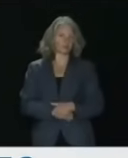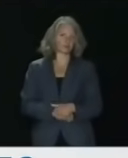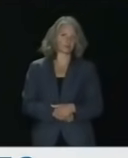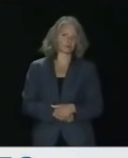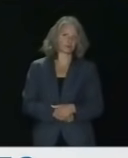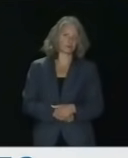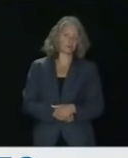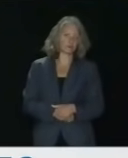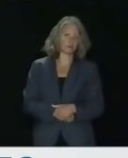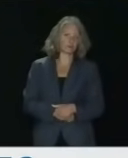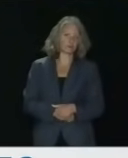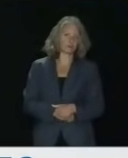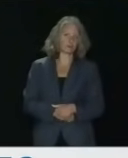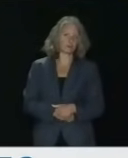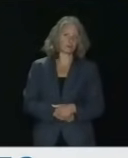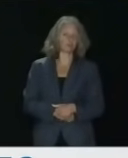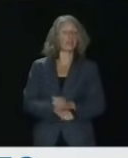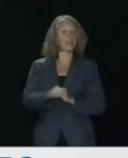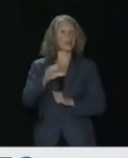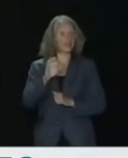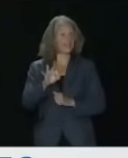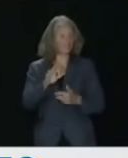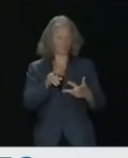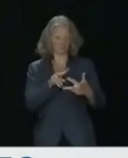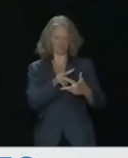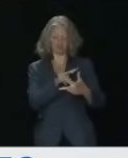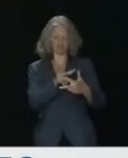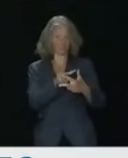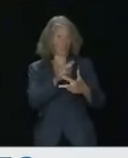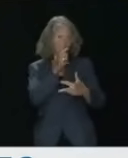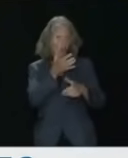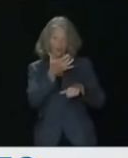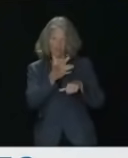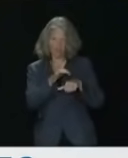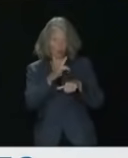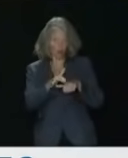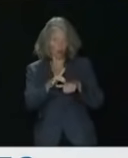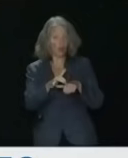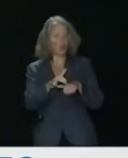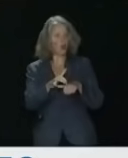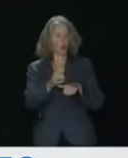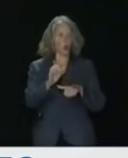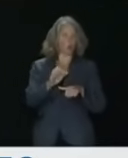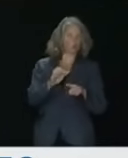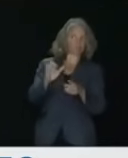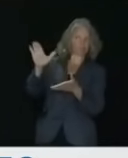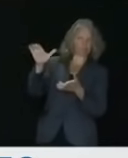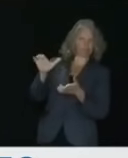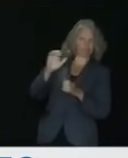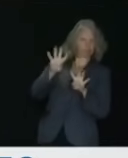OFFERED THE SAME MARE, NA VACCINE FOR THE SECOND DOSE.